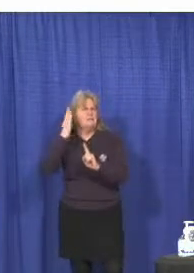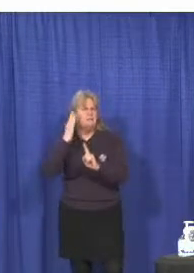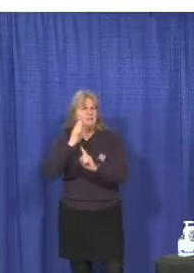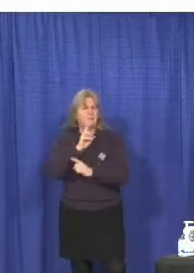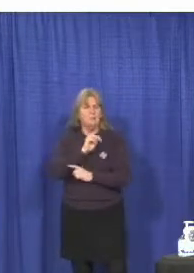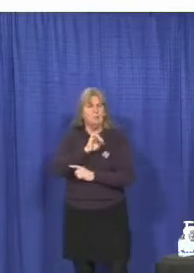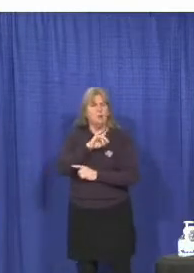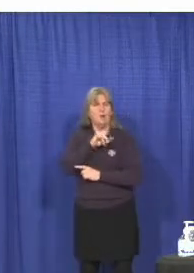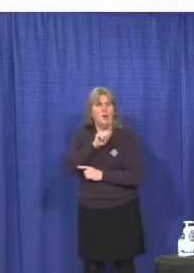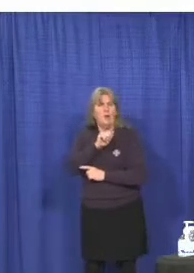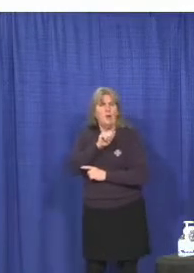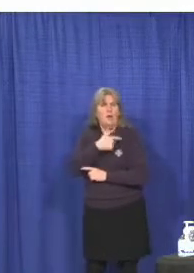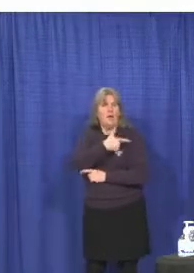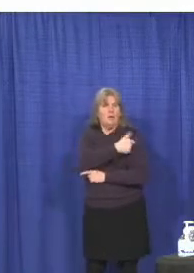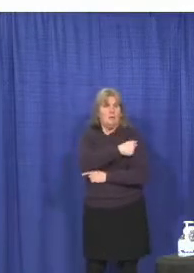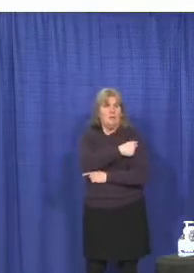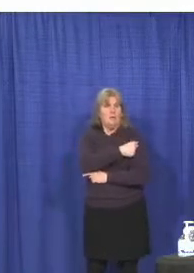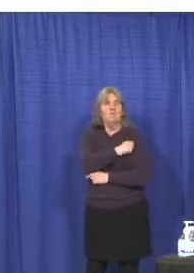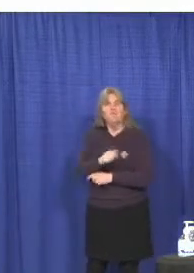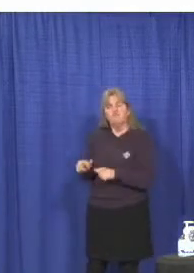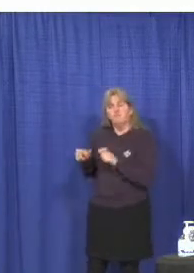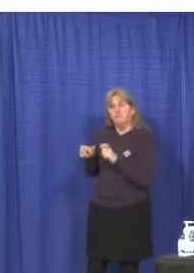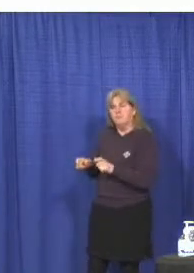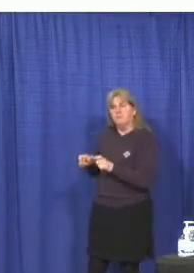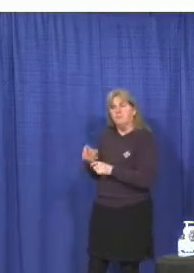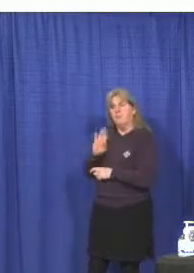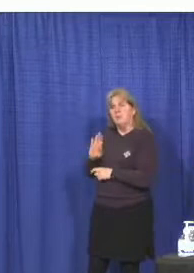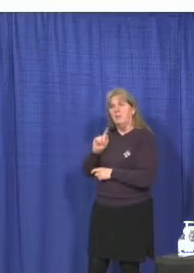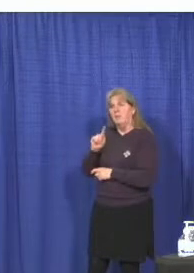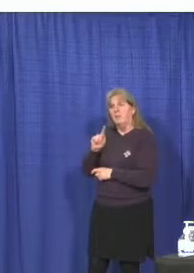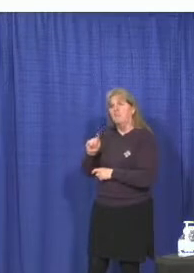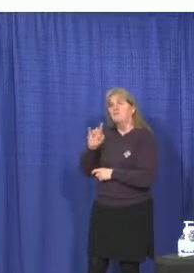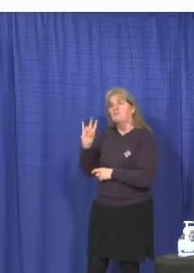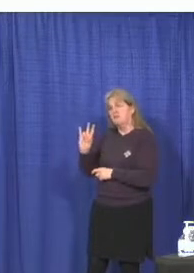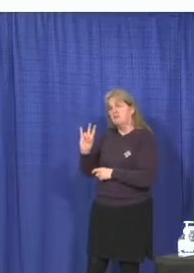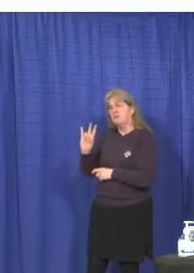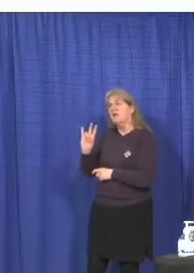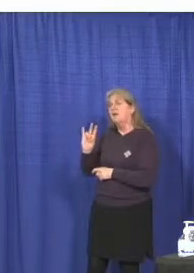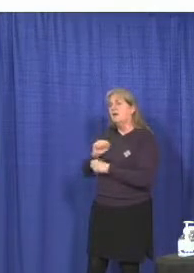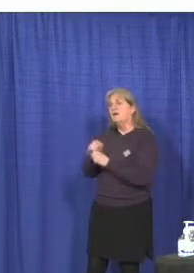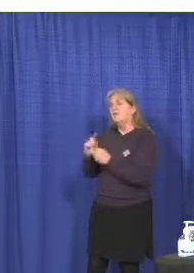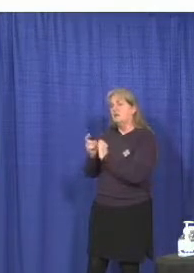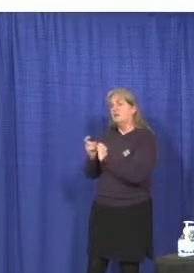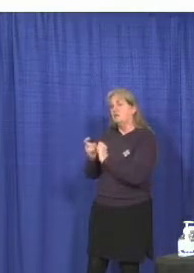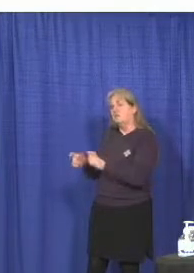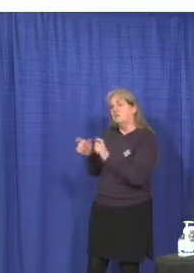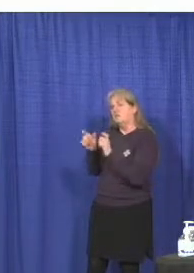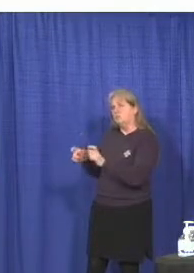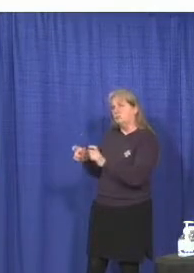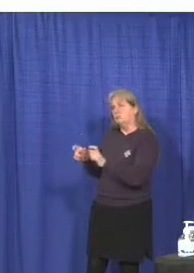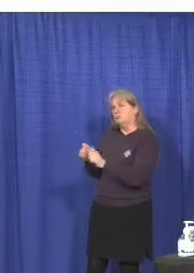modernity vaccine has good effect against the B.1.1.7